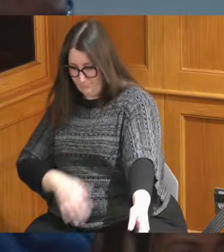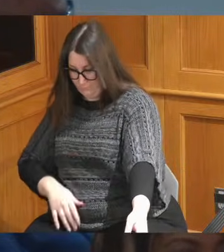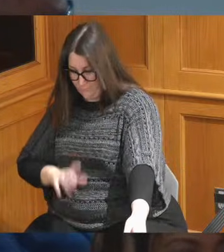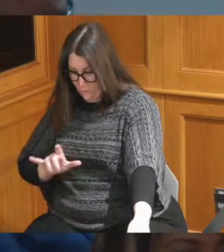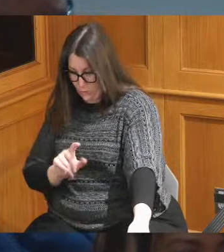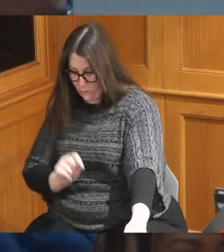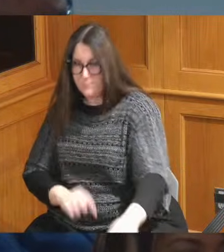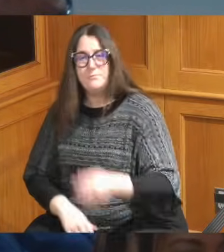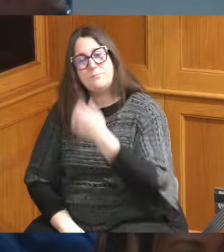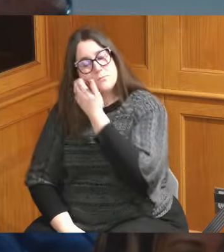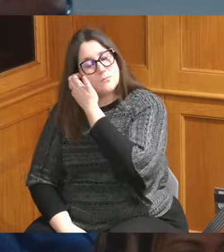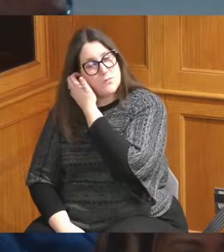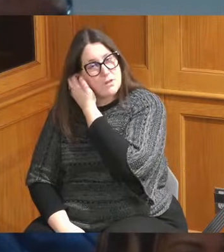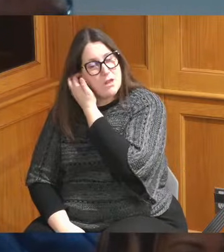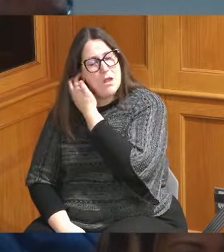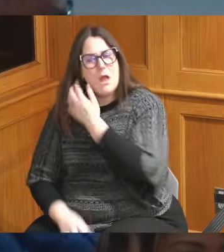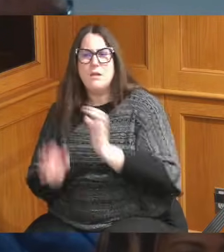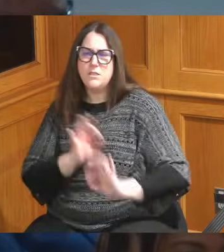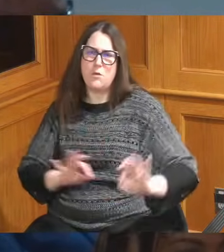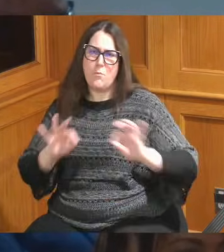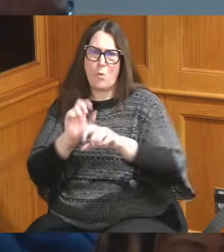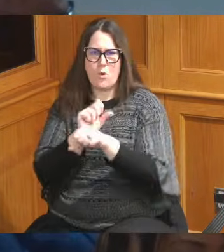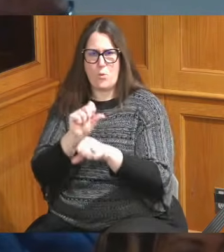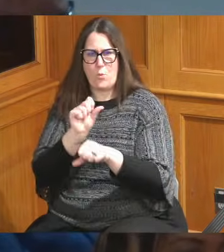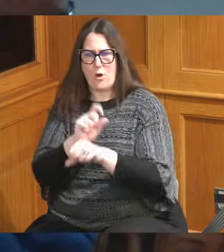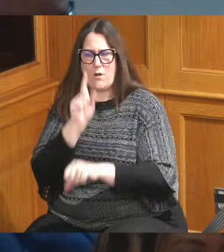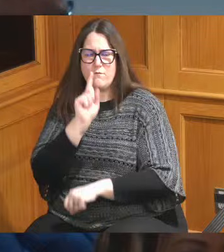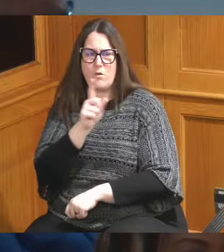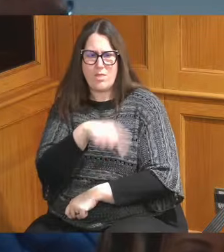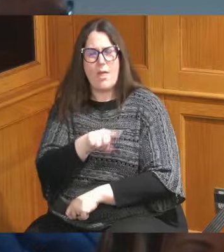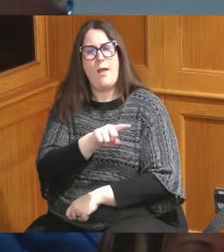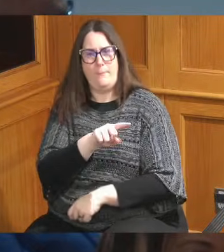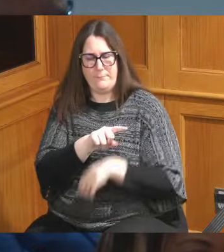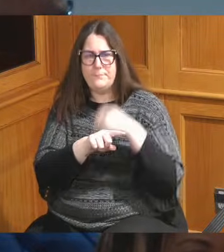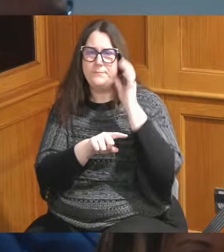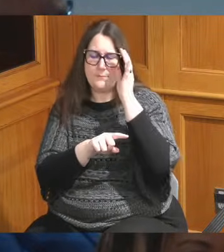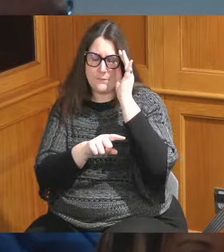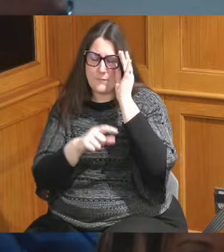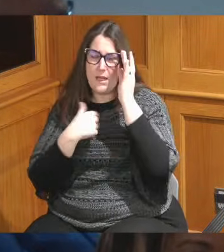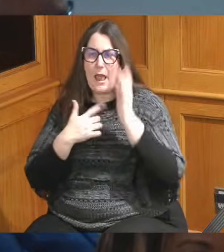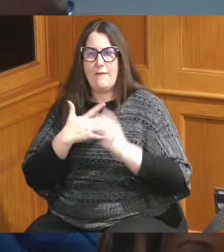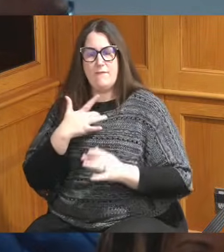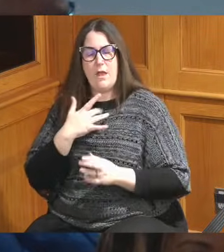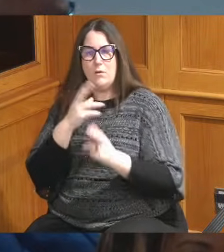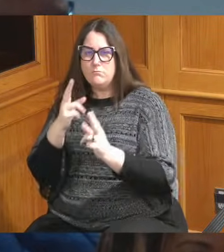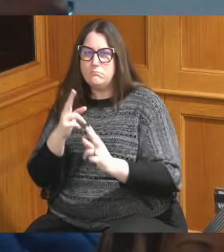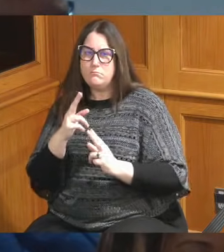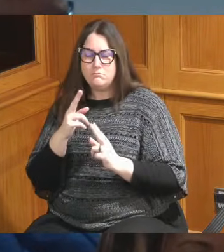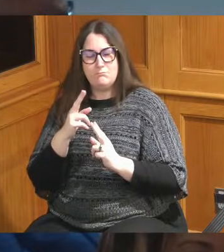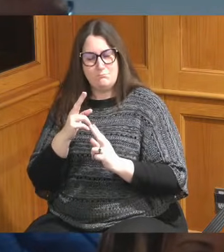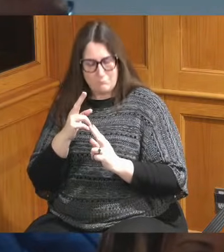that the first ladies, uh, are doing for health and I'm just so honored to have them, uh, as one